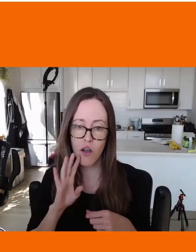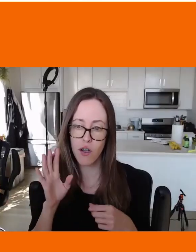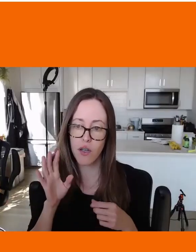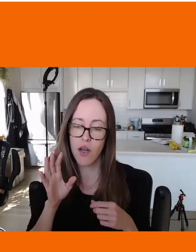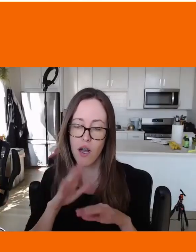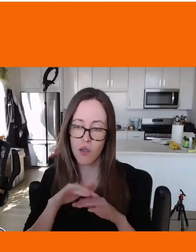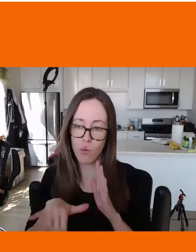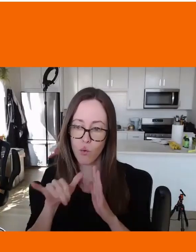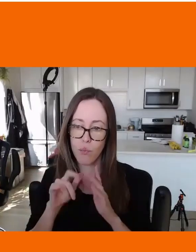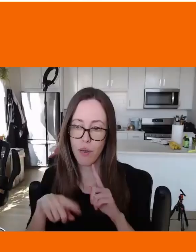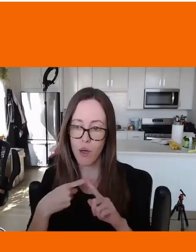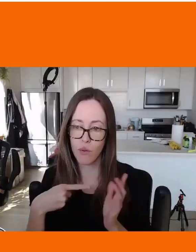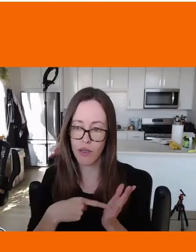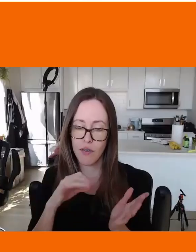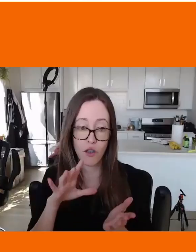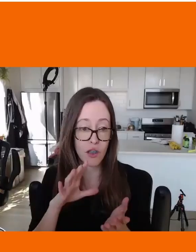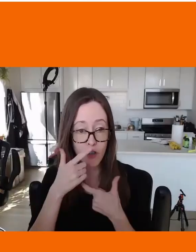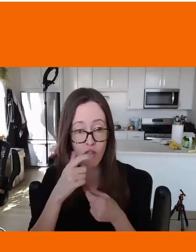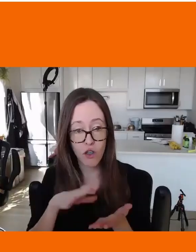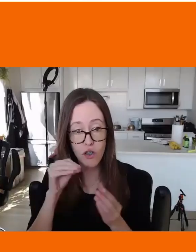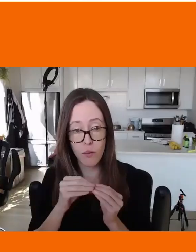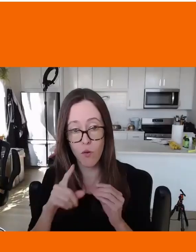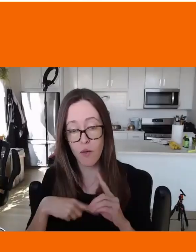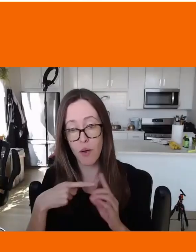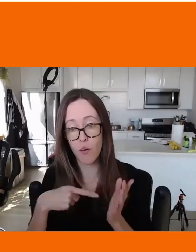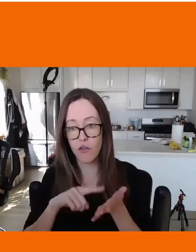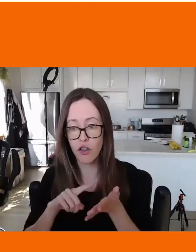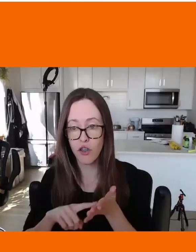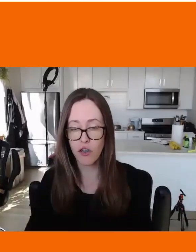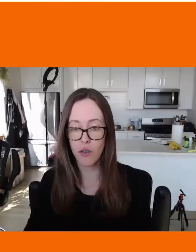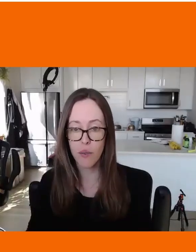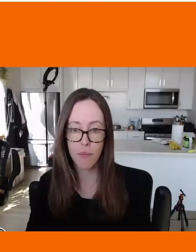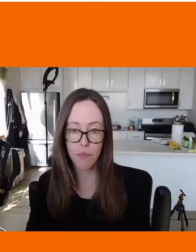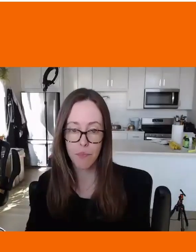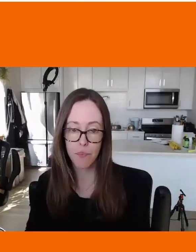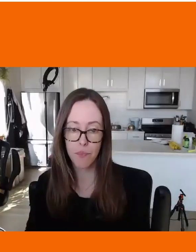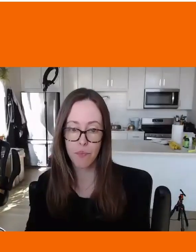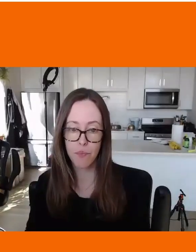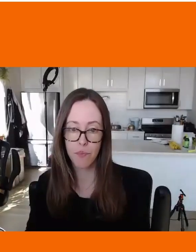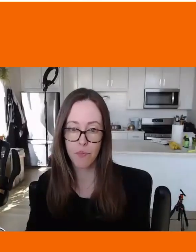Dr. Braun gives a very interesting presentation about this that's available on YouTube. So if you're curious to learn more, check it out.